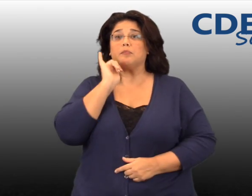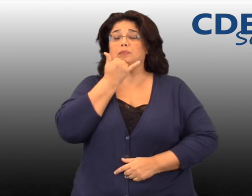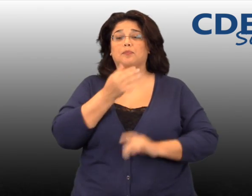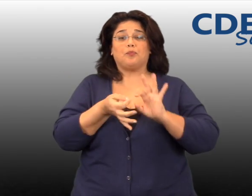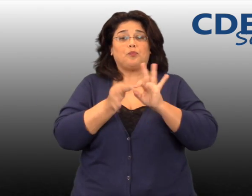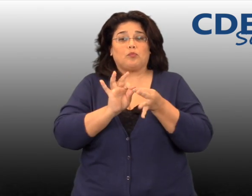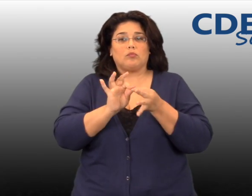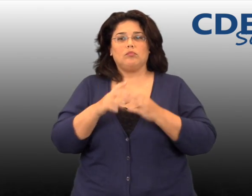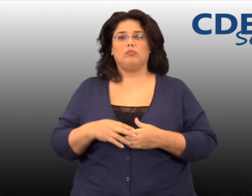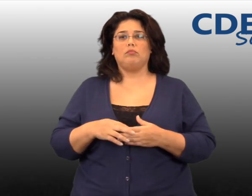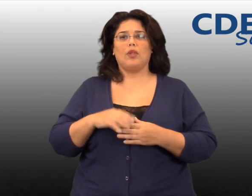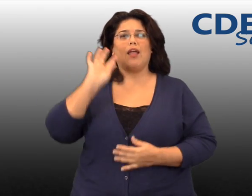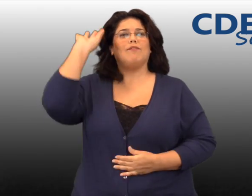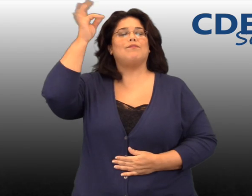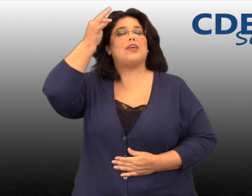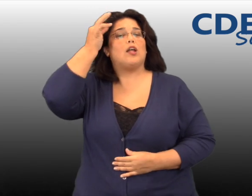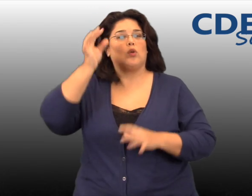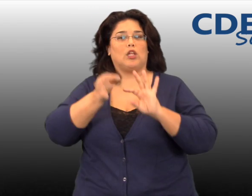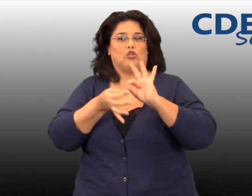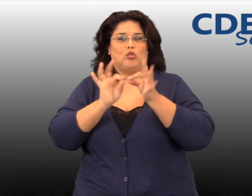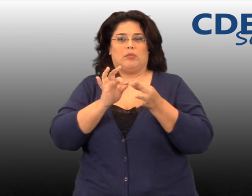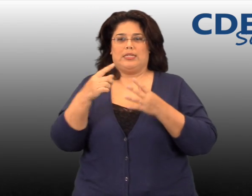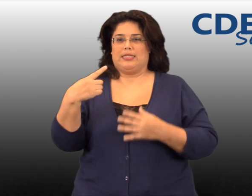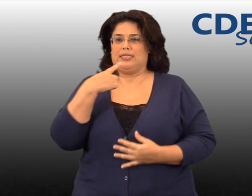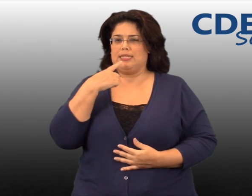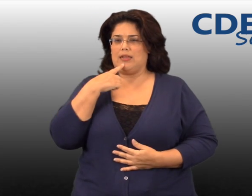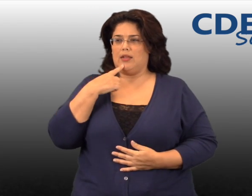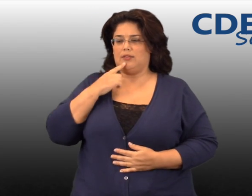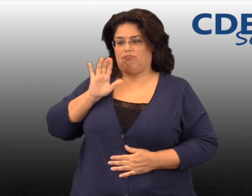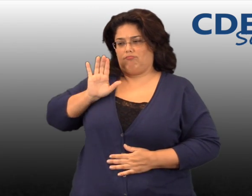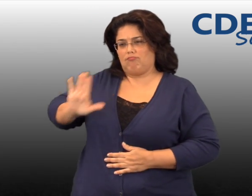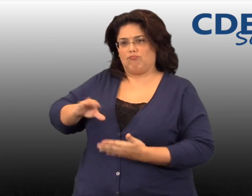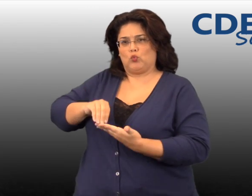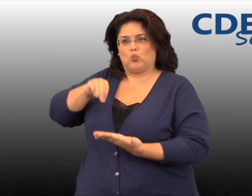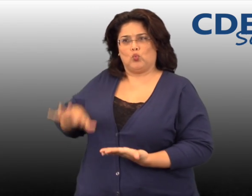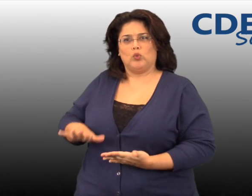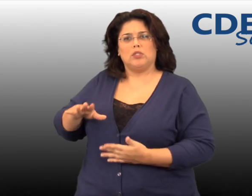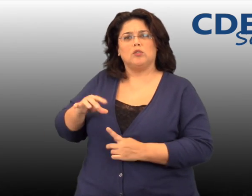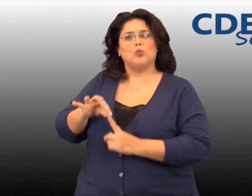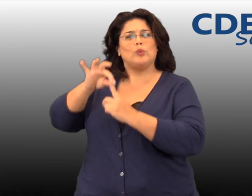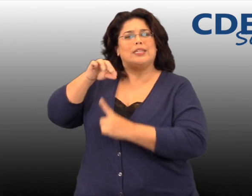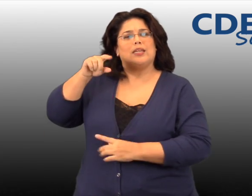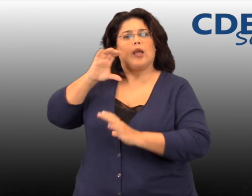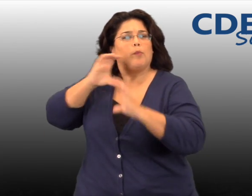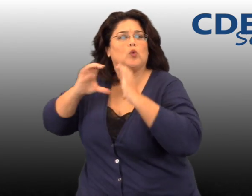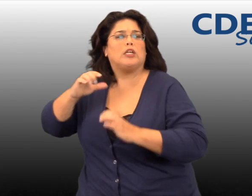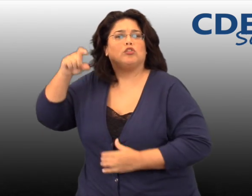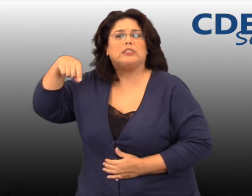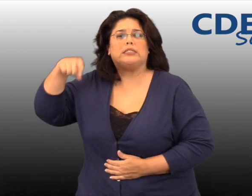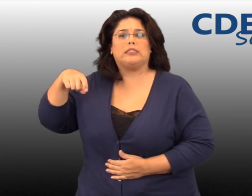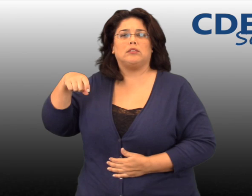students is often misapplied and misinterpreted. Federal interpretation says that the unique